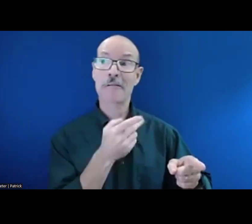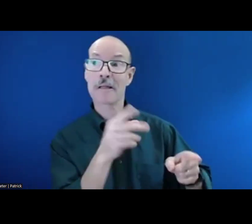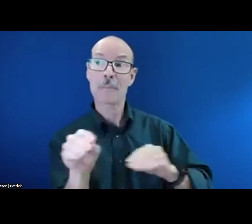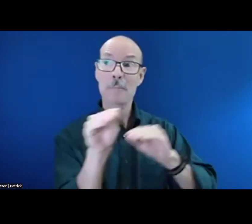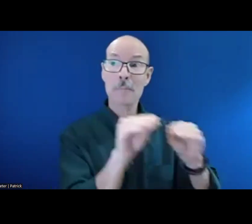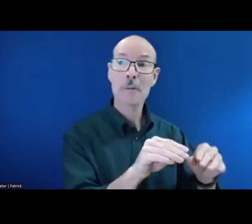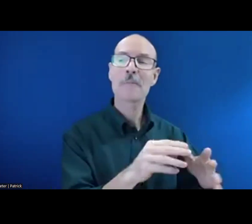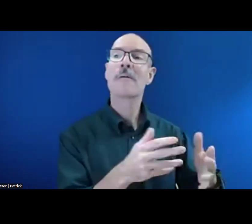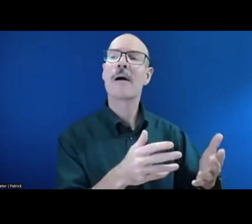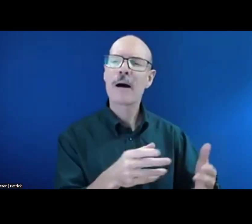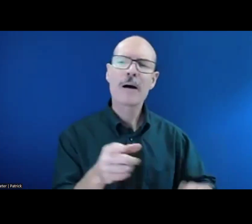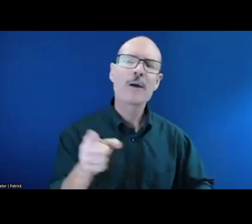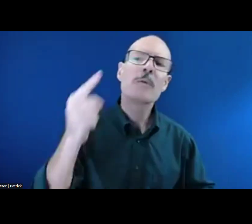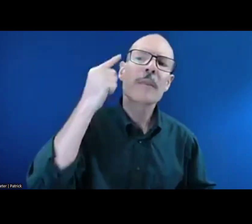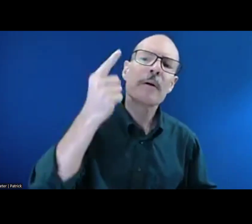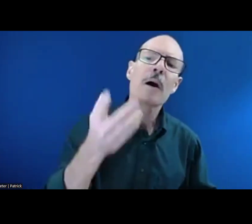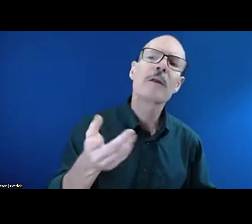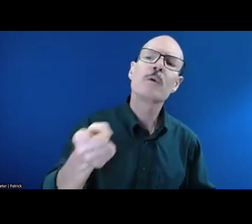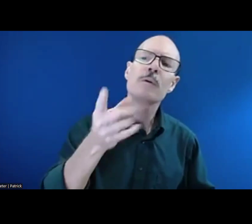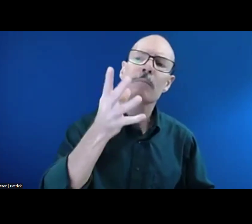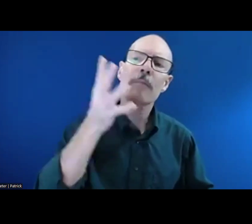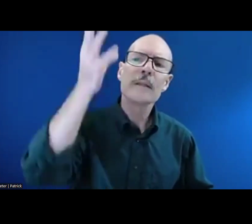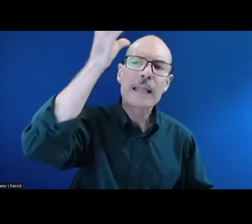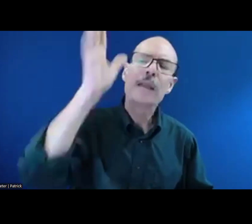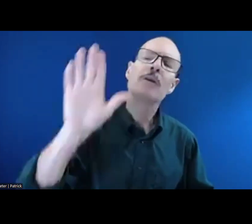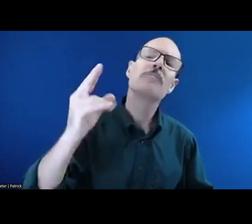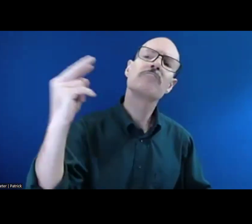What have you thought about? I love that.